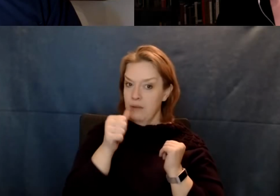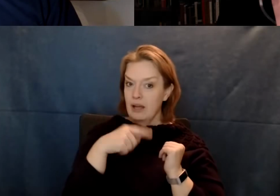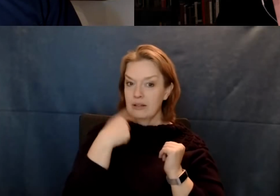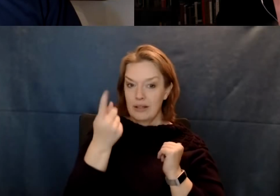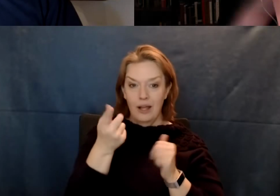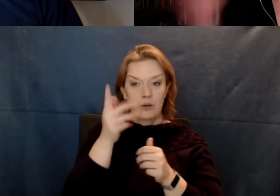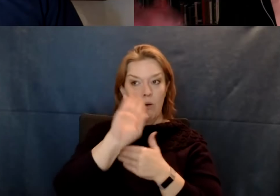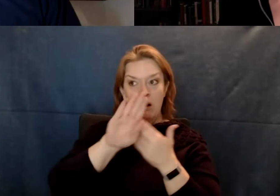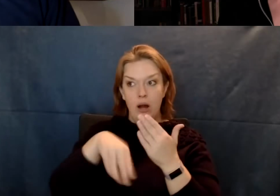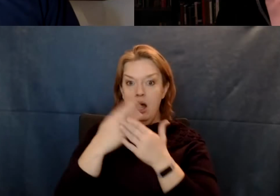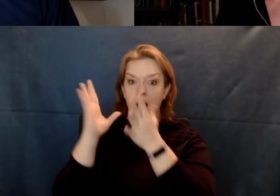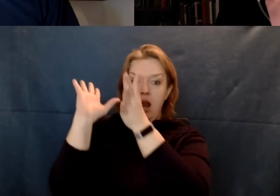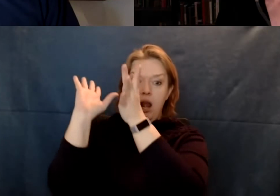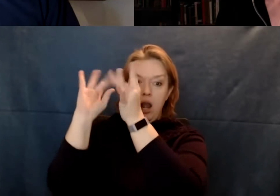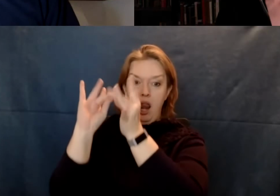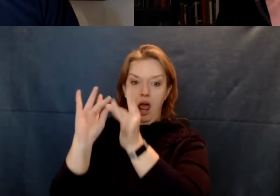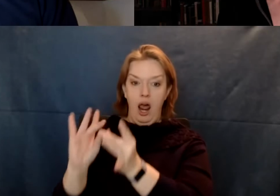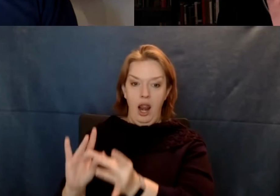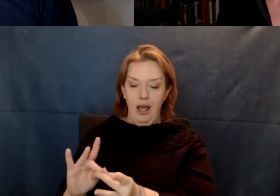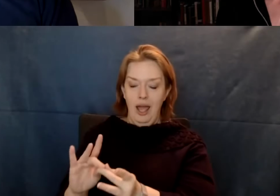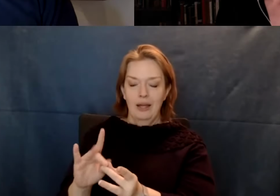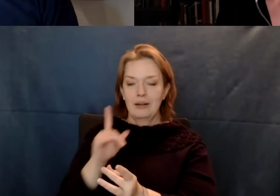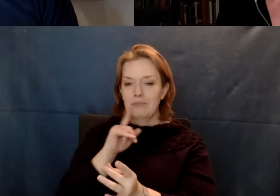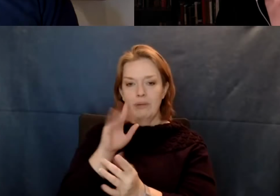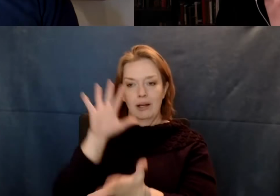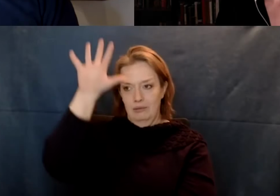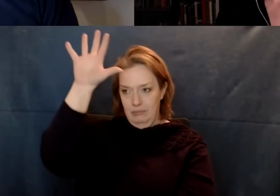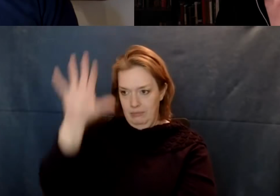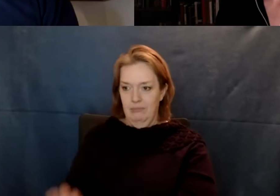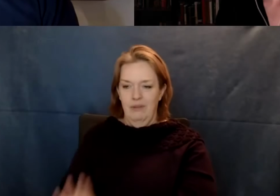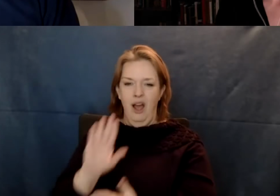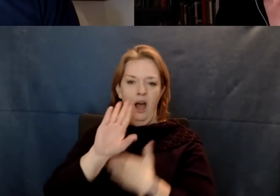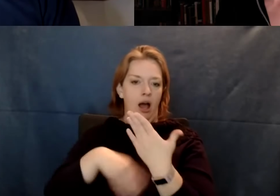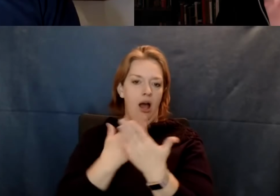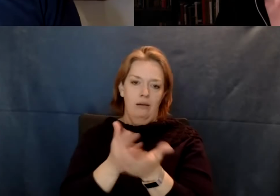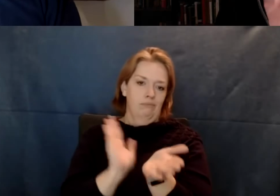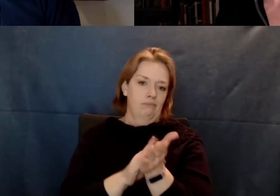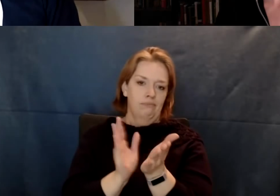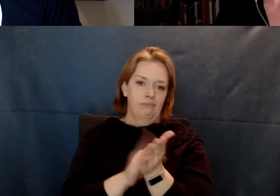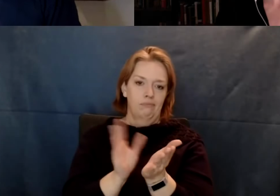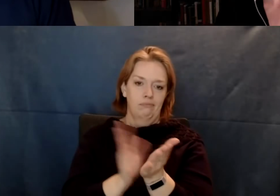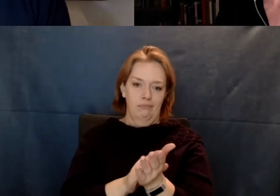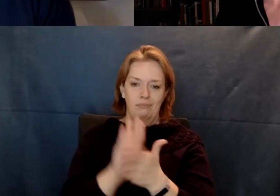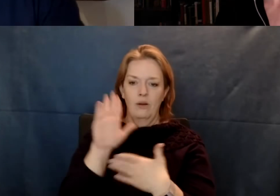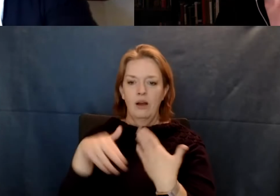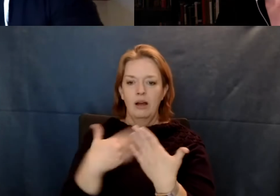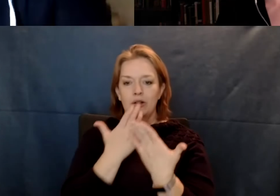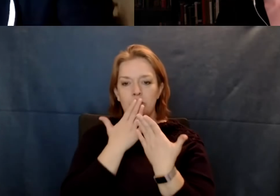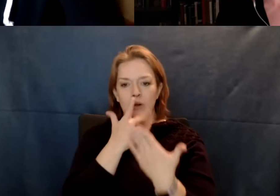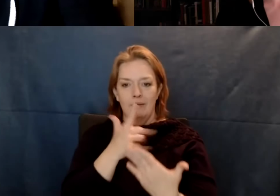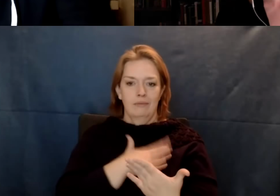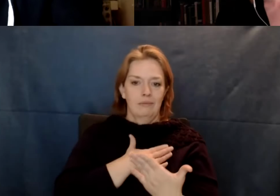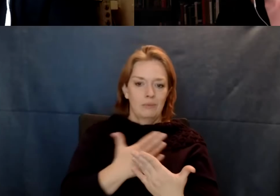There was just blanket: You did a great job, everyone is so grateful for you sharing with